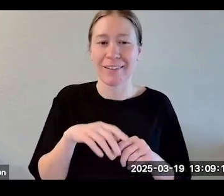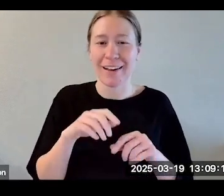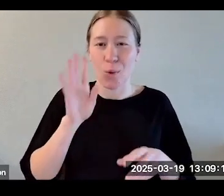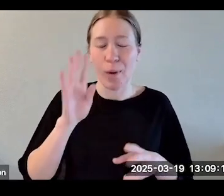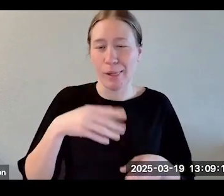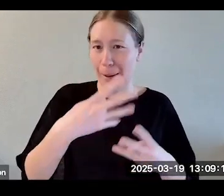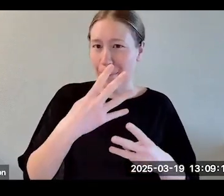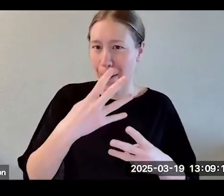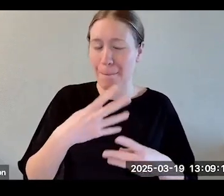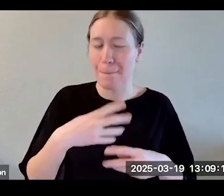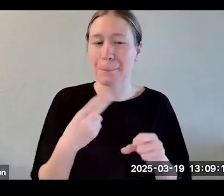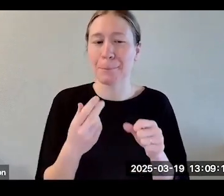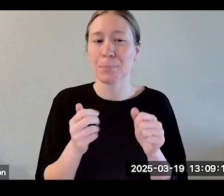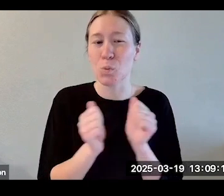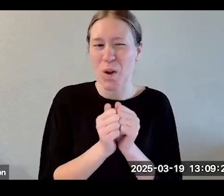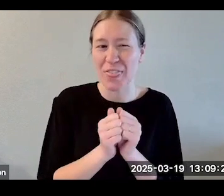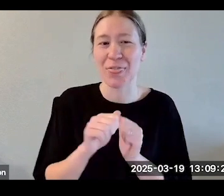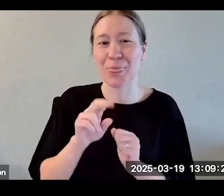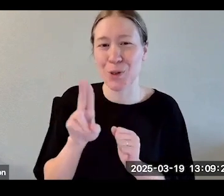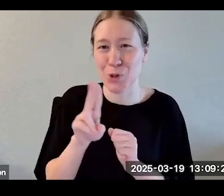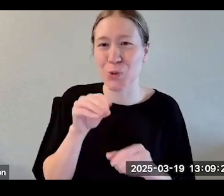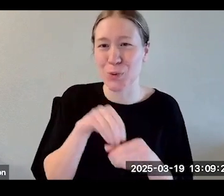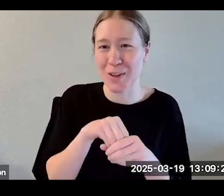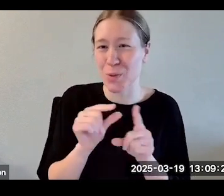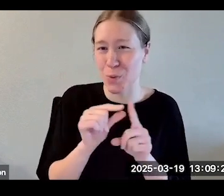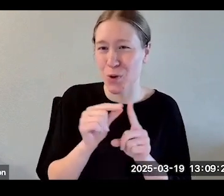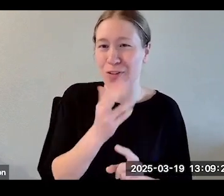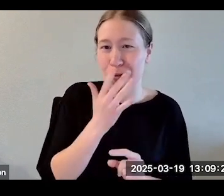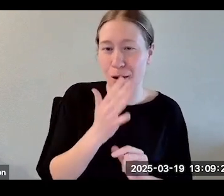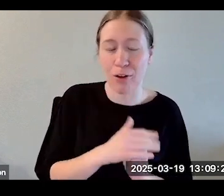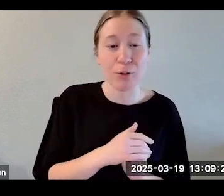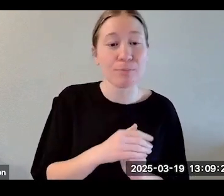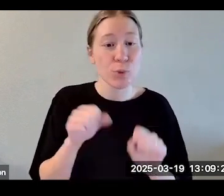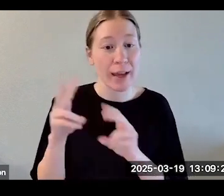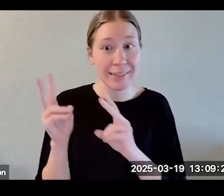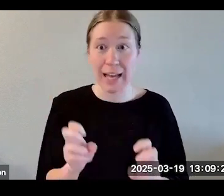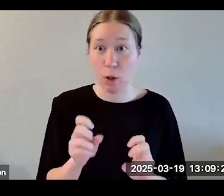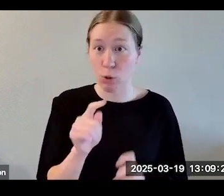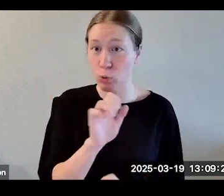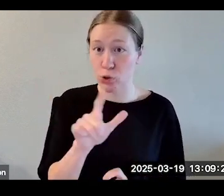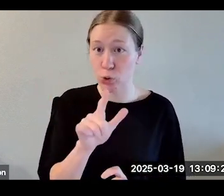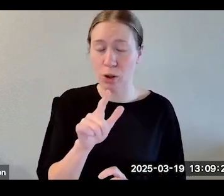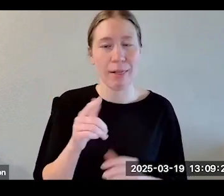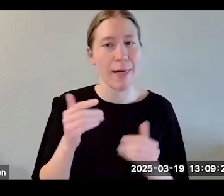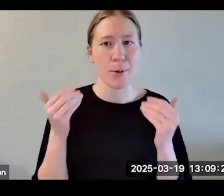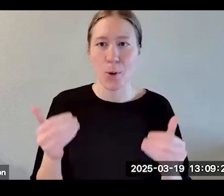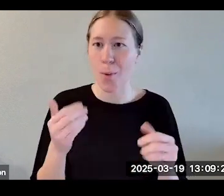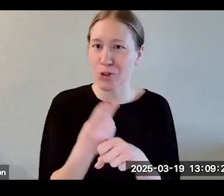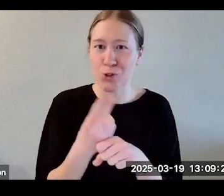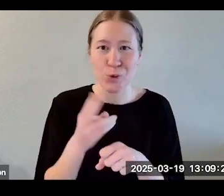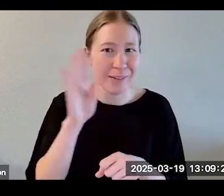From there, you can download this tool, and then you can make use of it anytime that you would like. The image on the right side of the screen